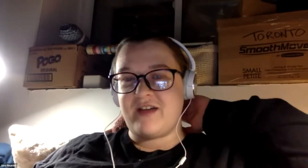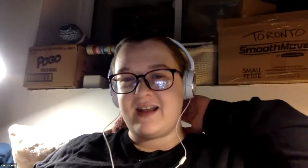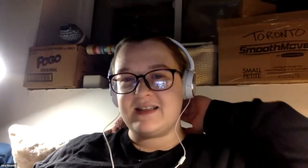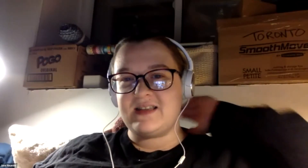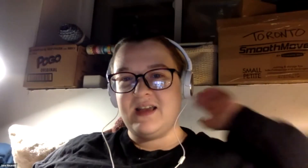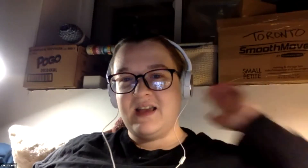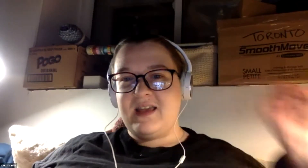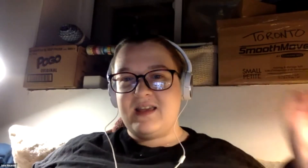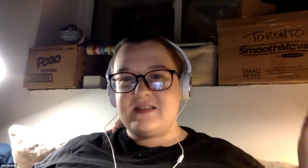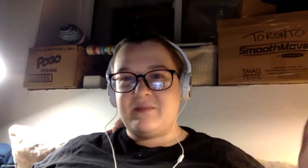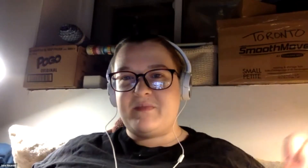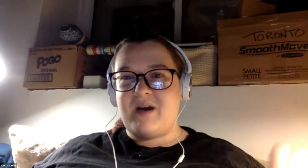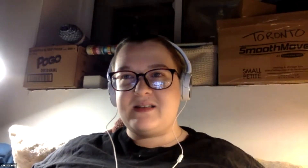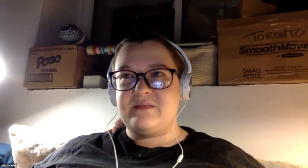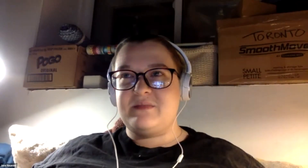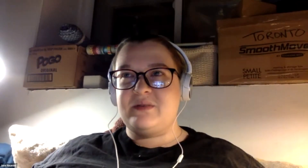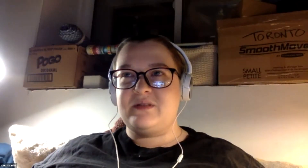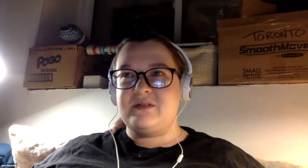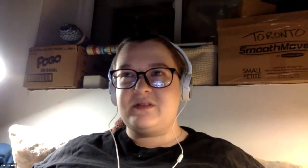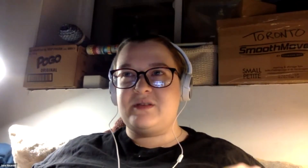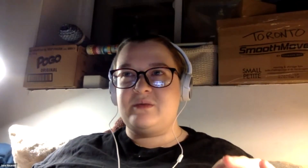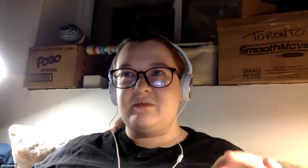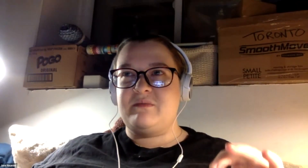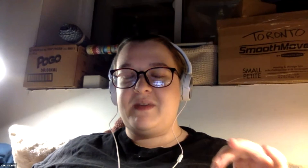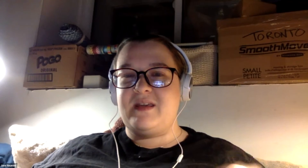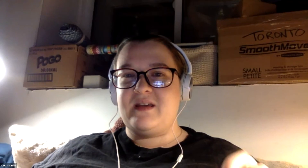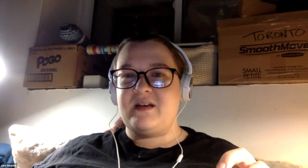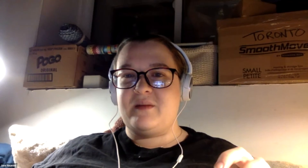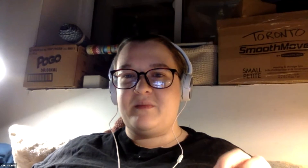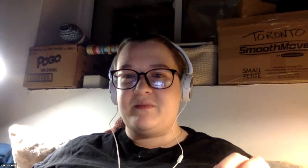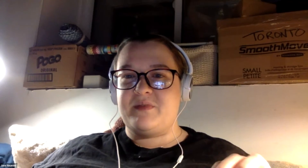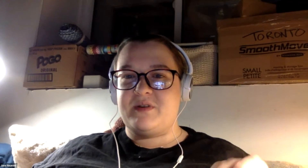and ask, is it possible to be producing a play